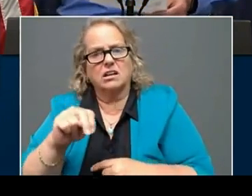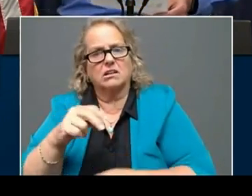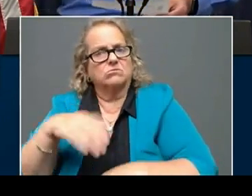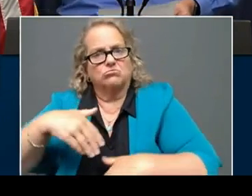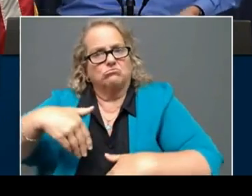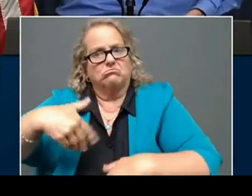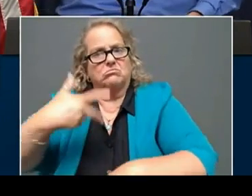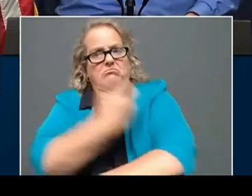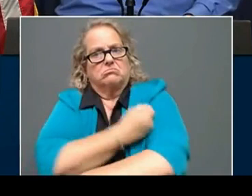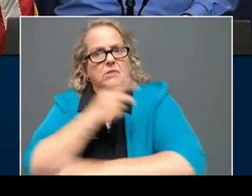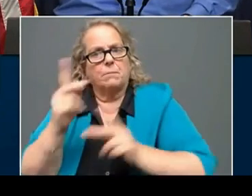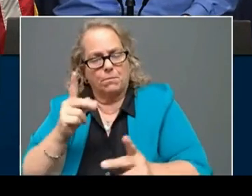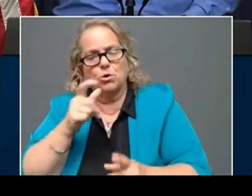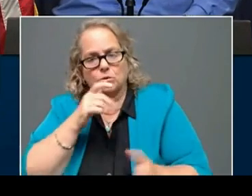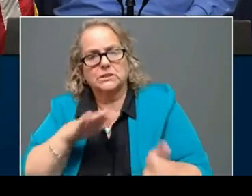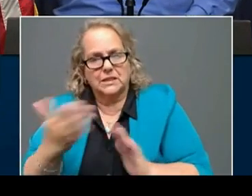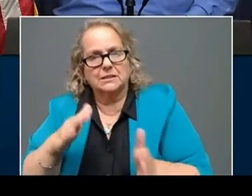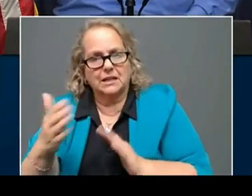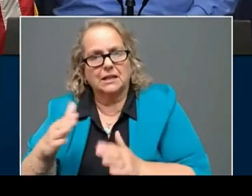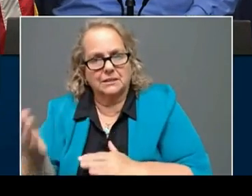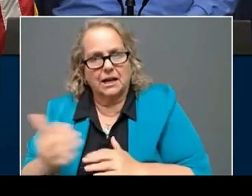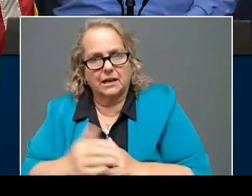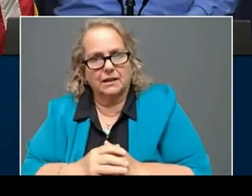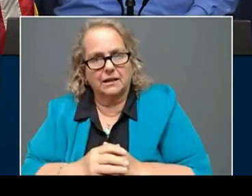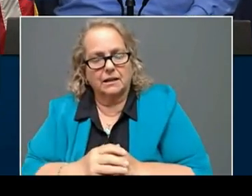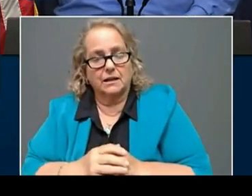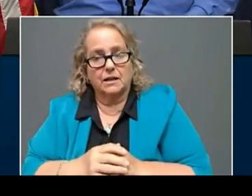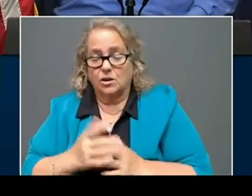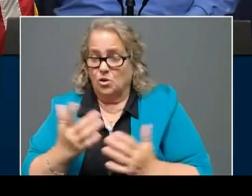because getting vaccinated as a choice, we have said that all along, it's your